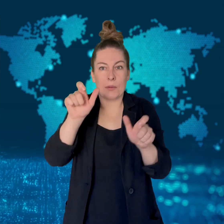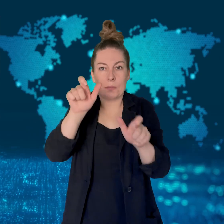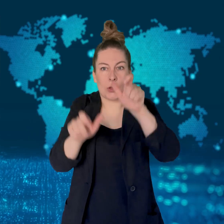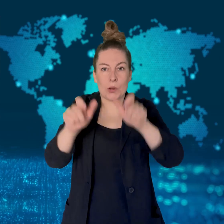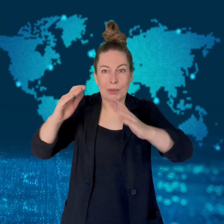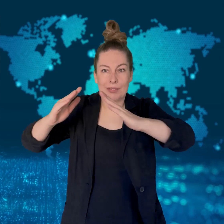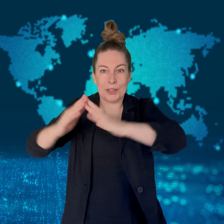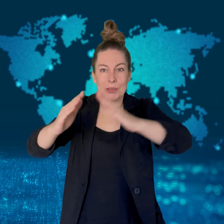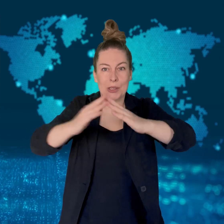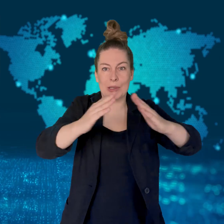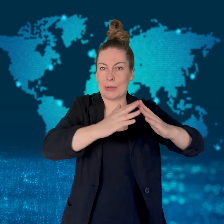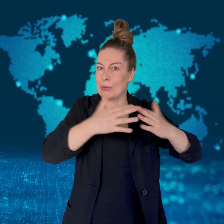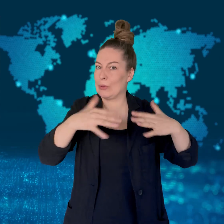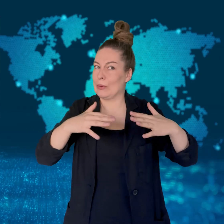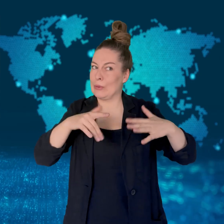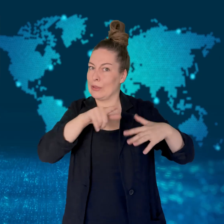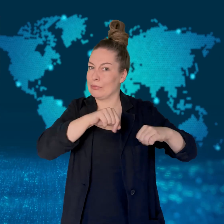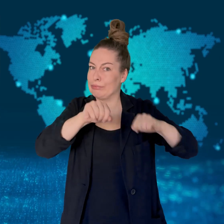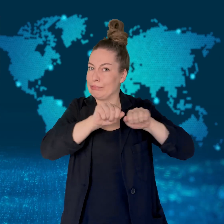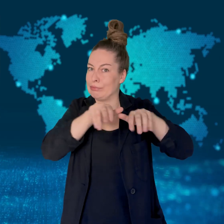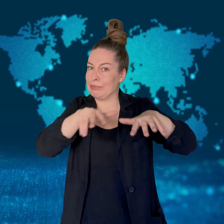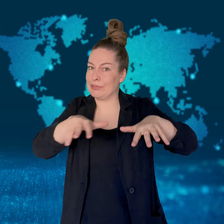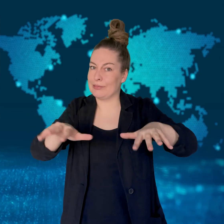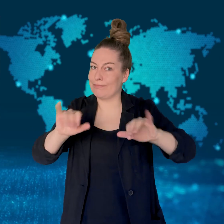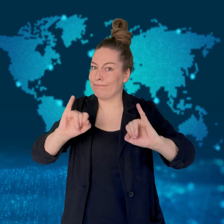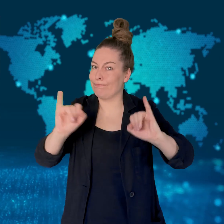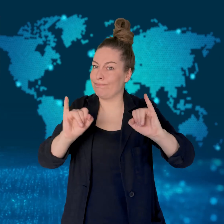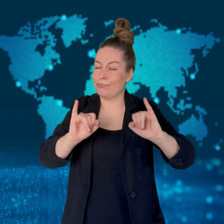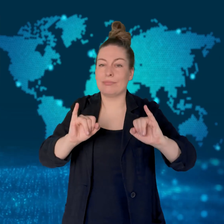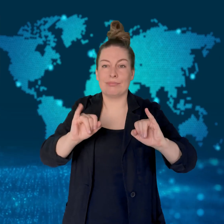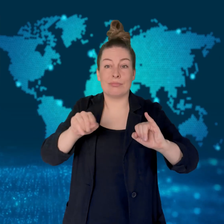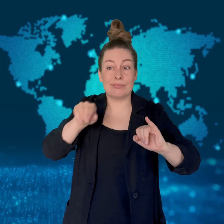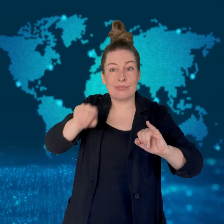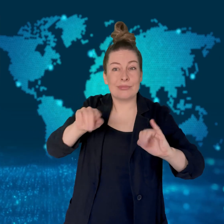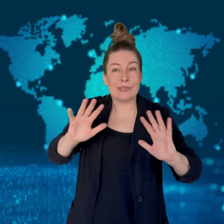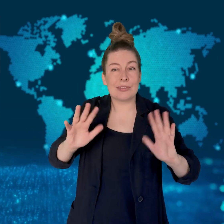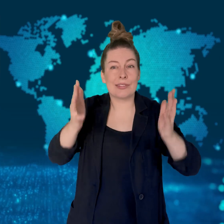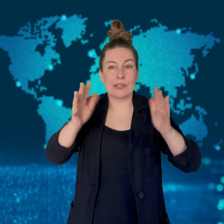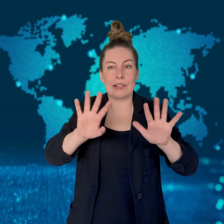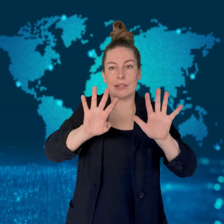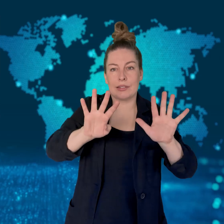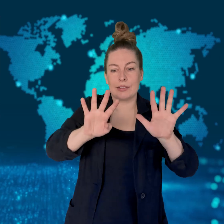following the Mount Ruang volcano's eruptions.